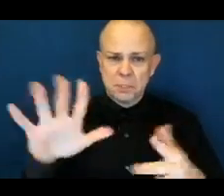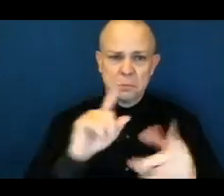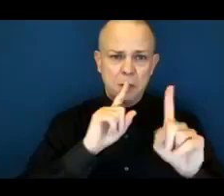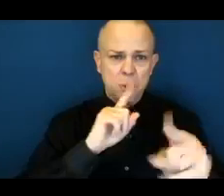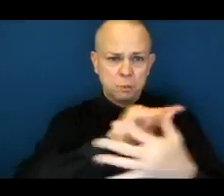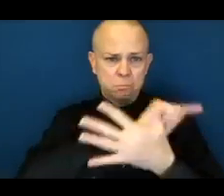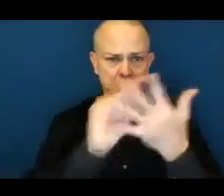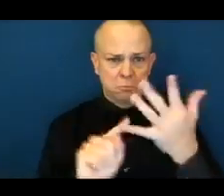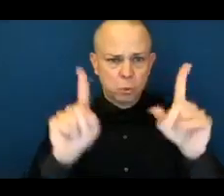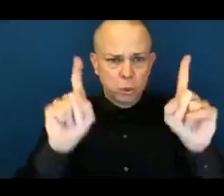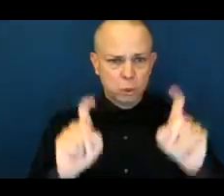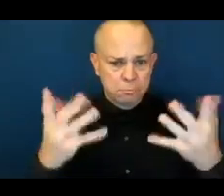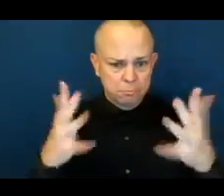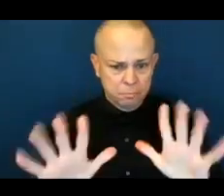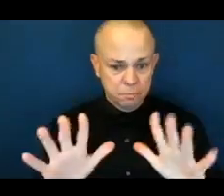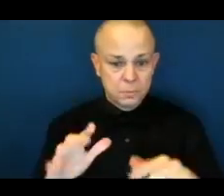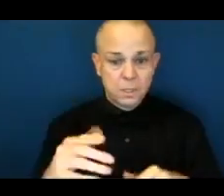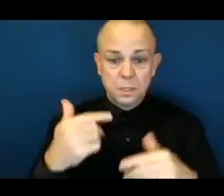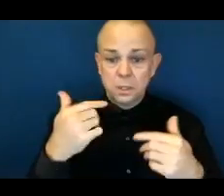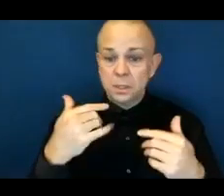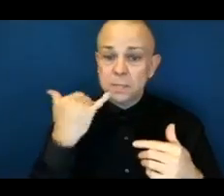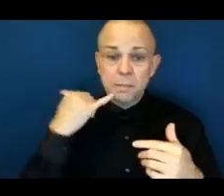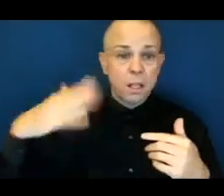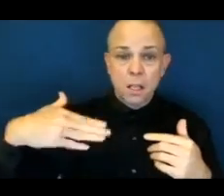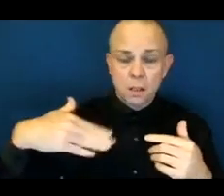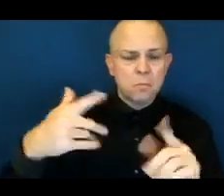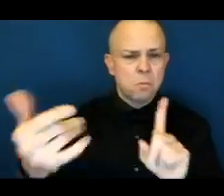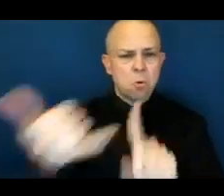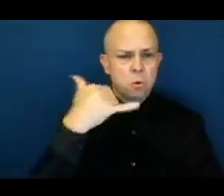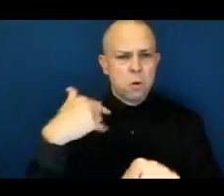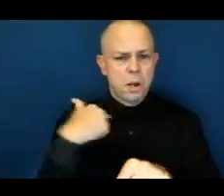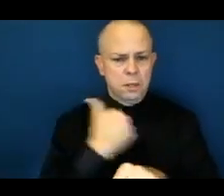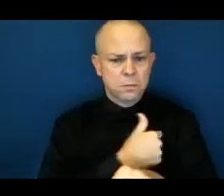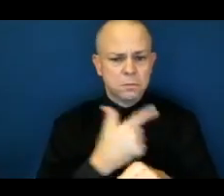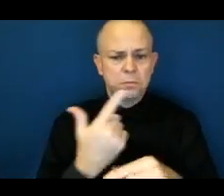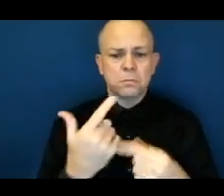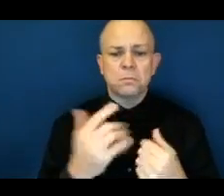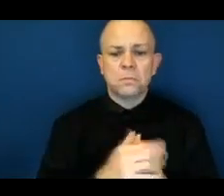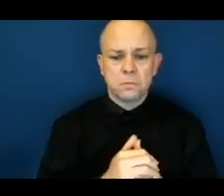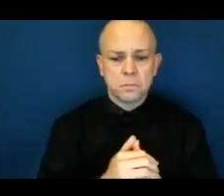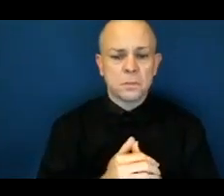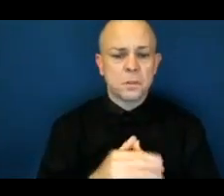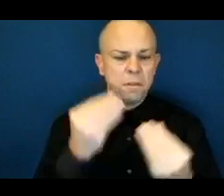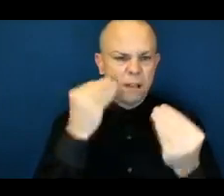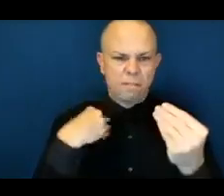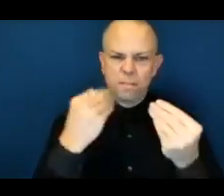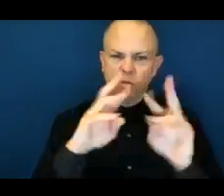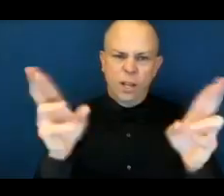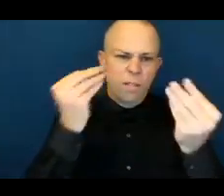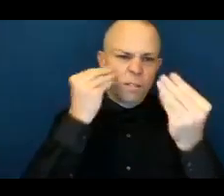information officer number posted on inciweb there again the next team of information officers will continue on um to provide